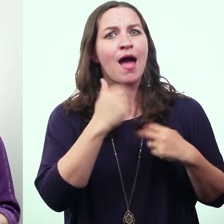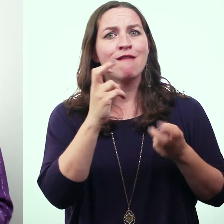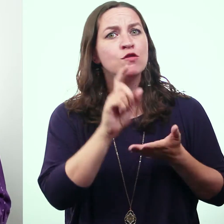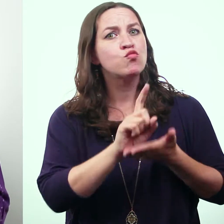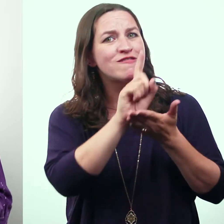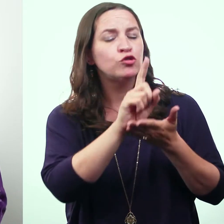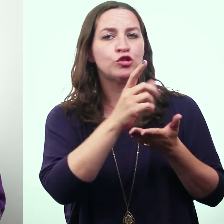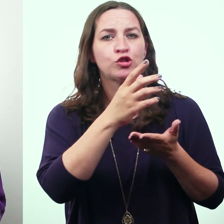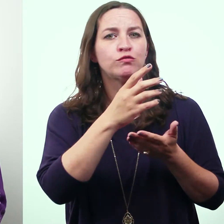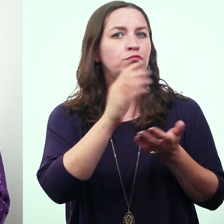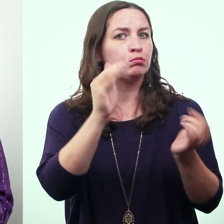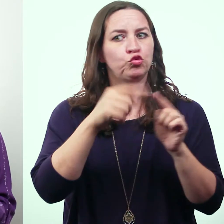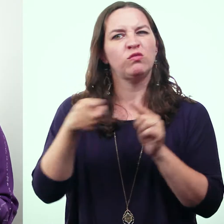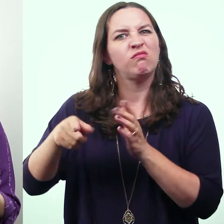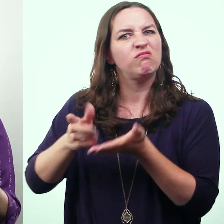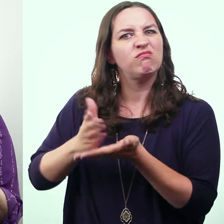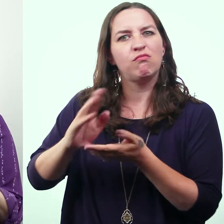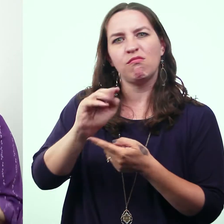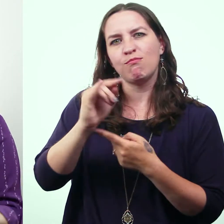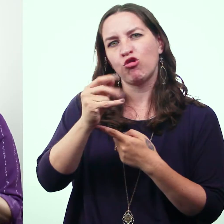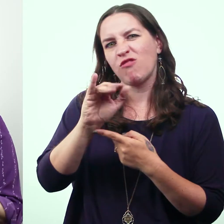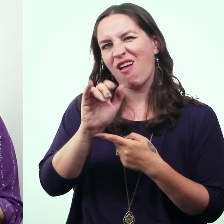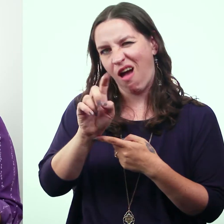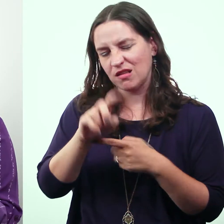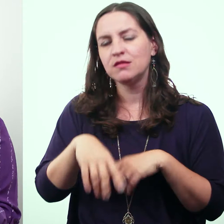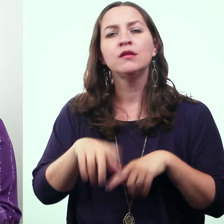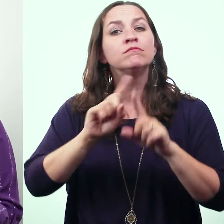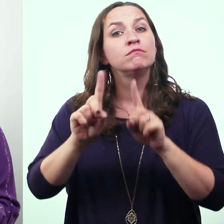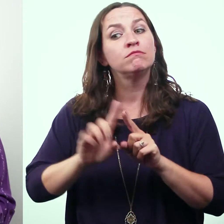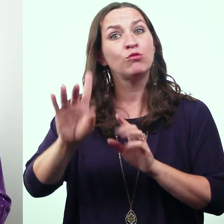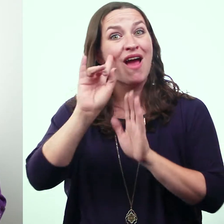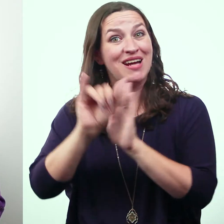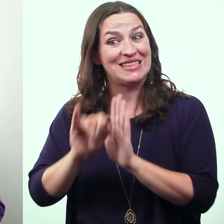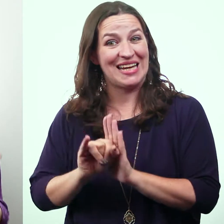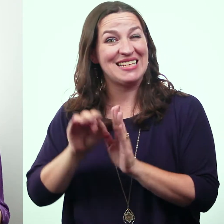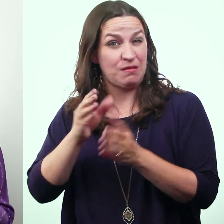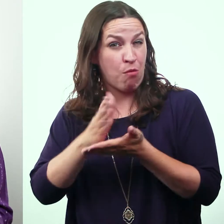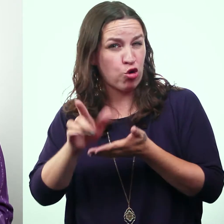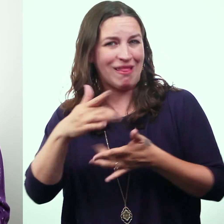marginalized identities, people who may be visibly code as queer or as other kinds of identities,